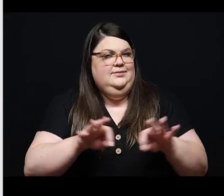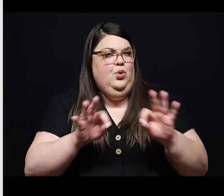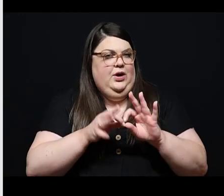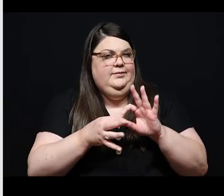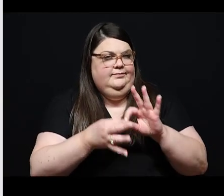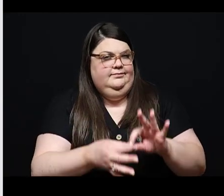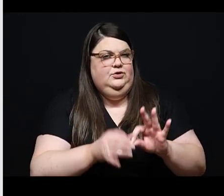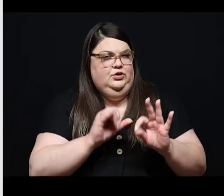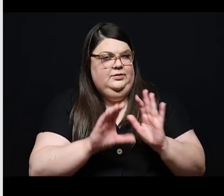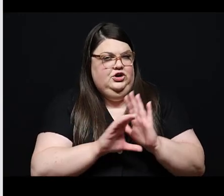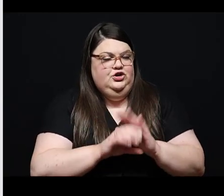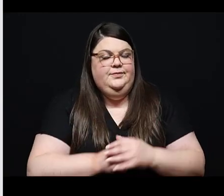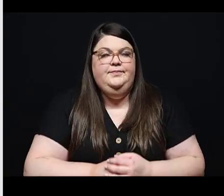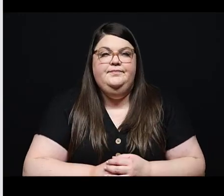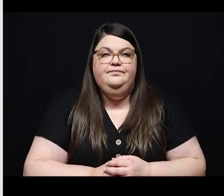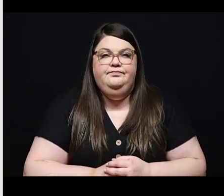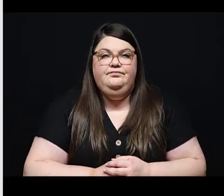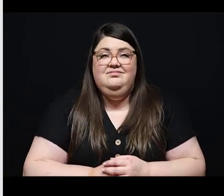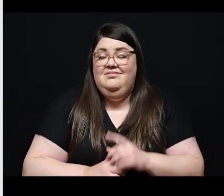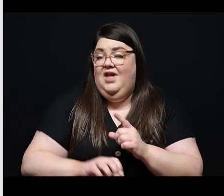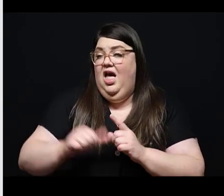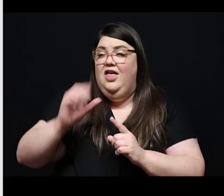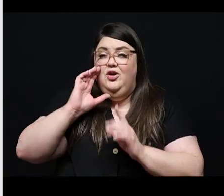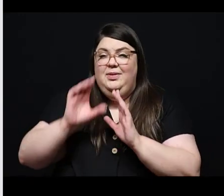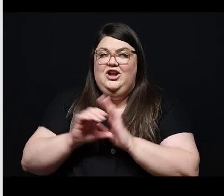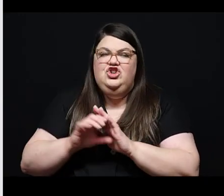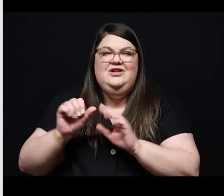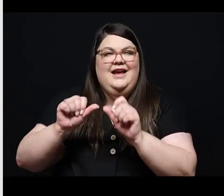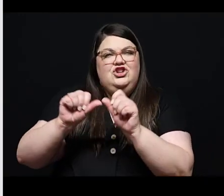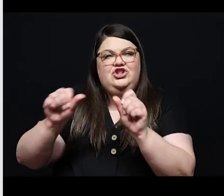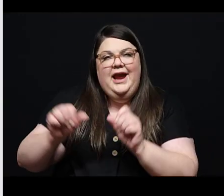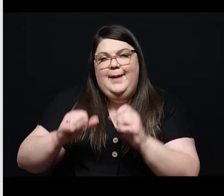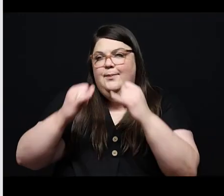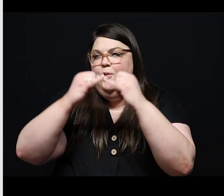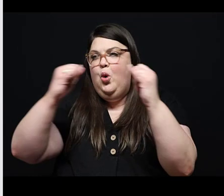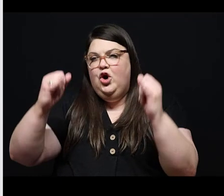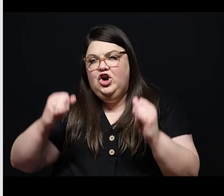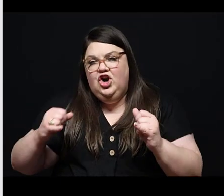Non-informative images, for example, shapes or borders, that are purely decorative.